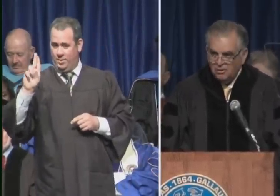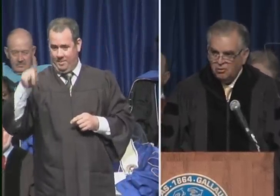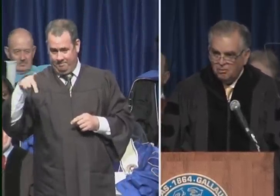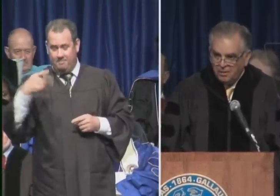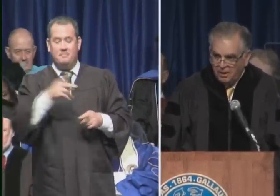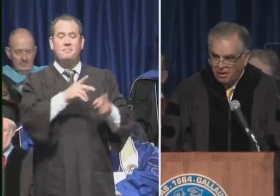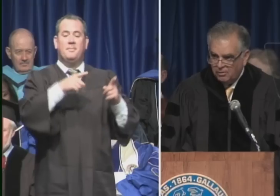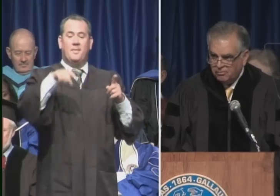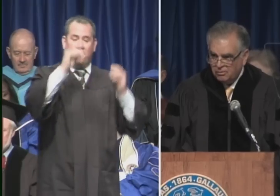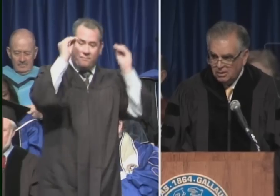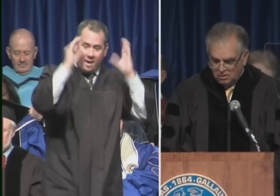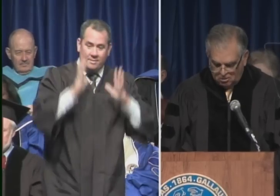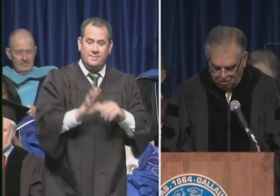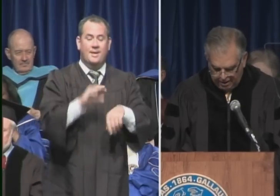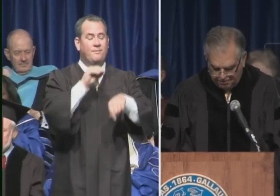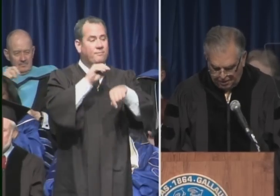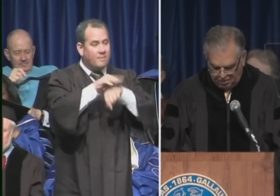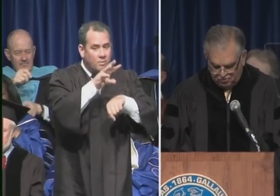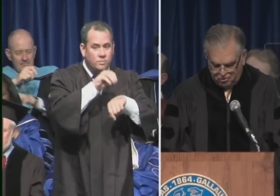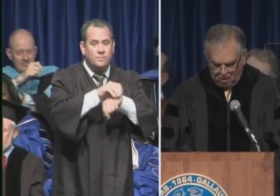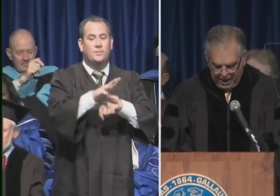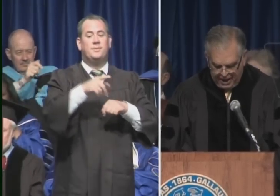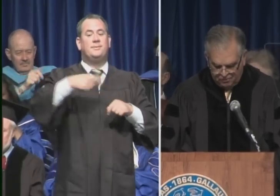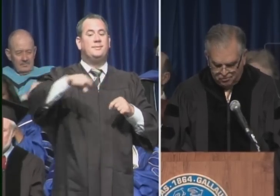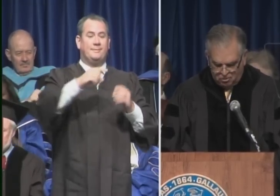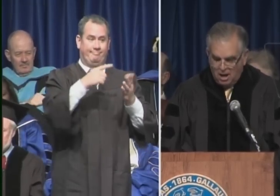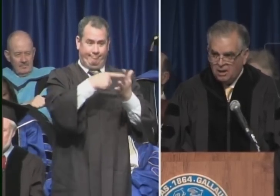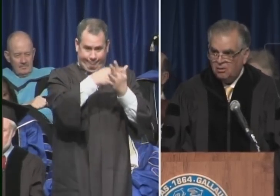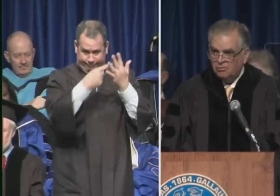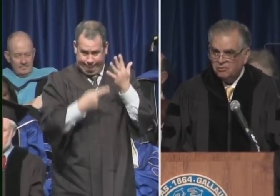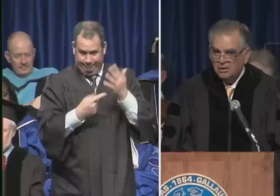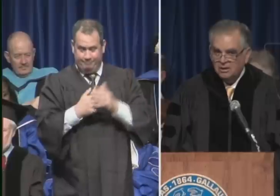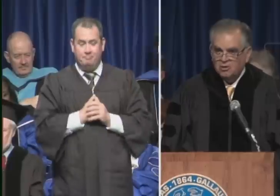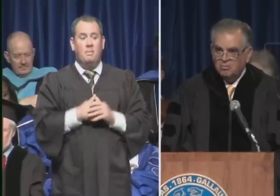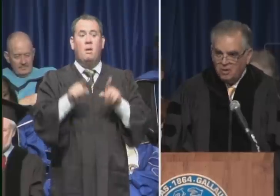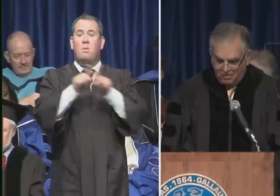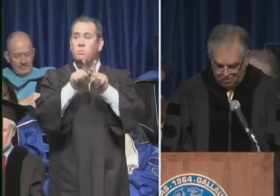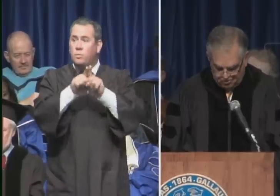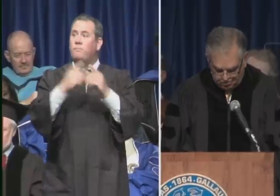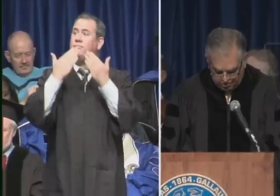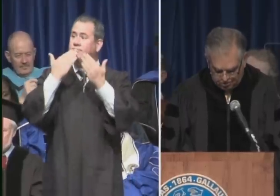Your parents, your grandparents, your aunts, your uncles, your brothers, your sisters,